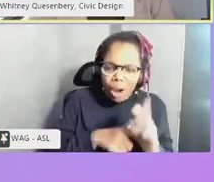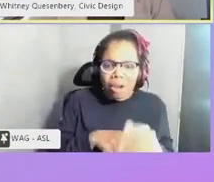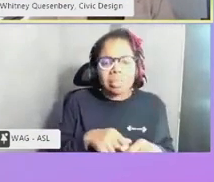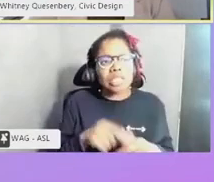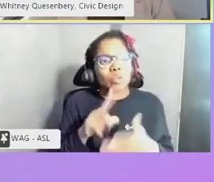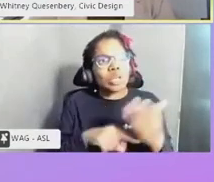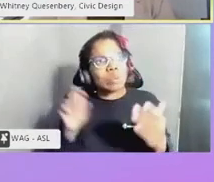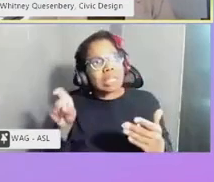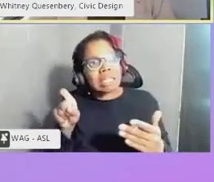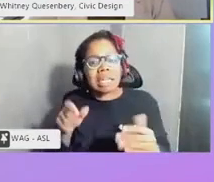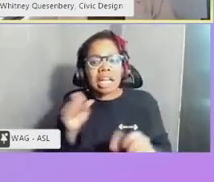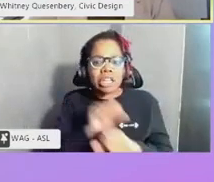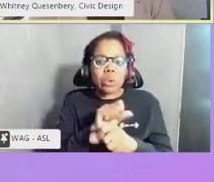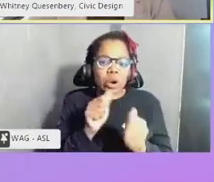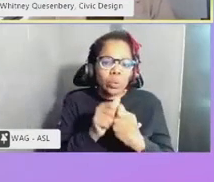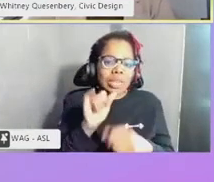were their own state. And they began to work on the